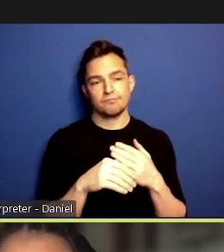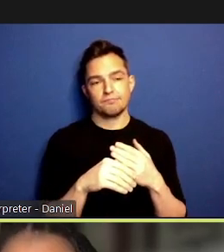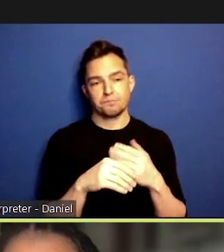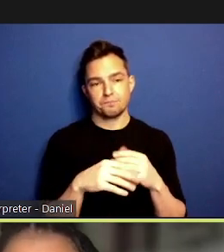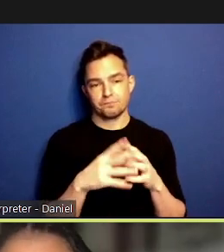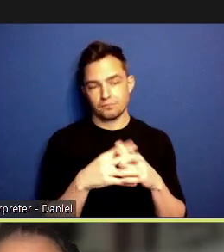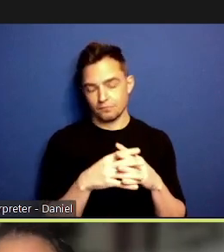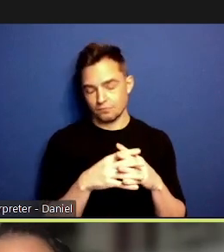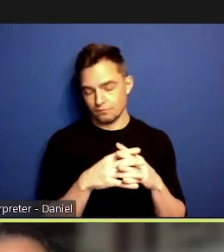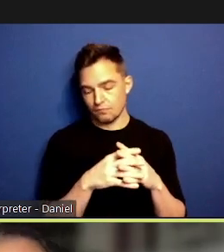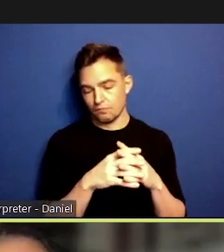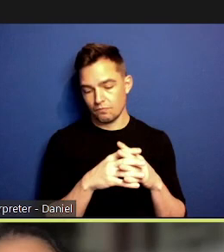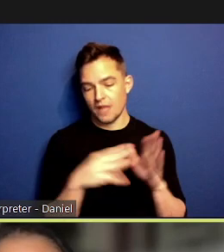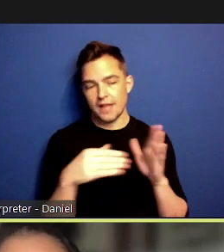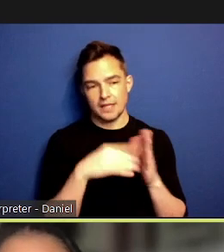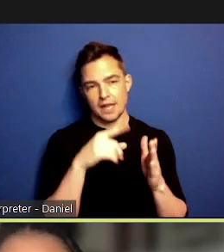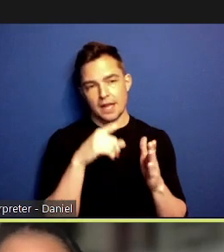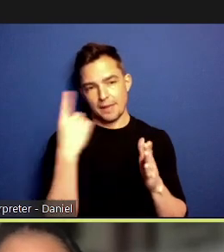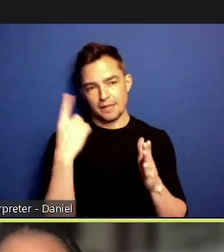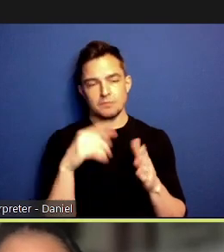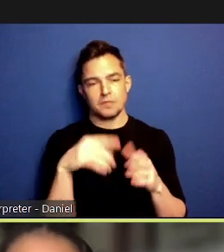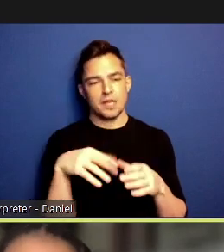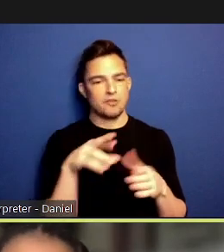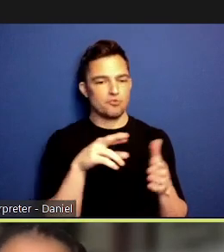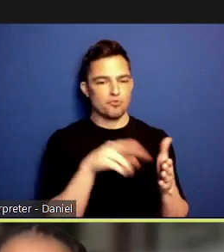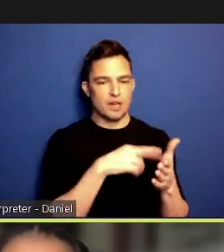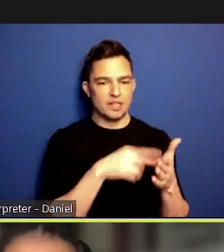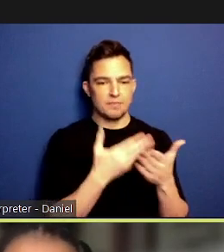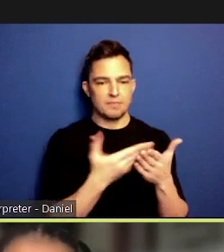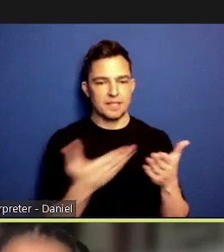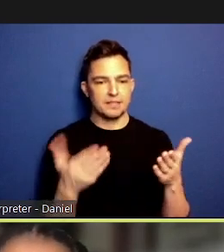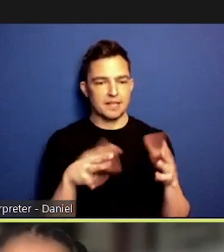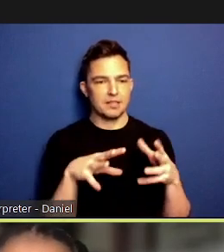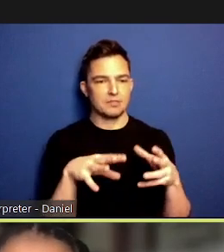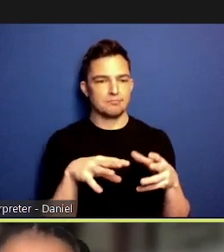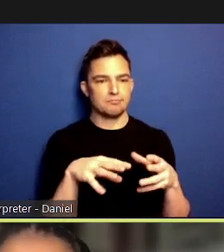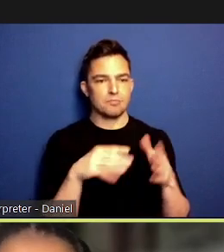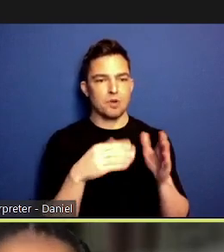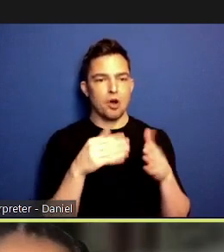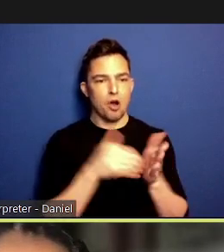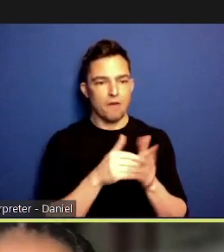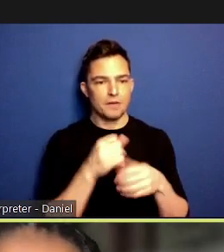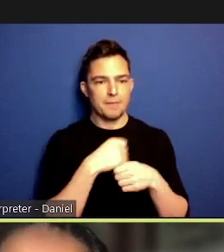racism that is normalized and reproduced as part of their story.